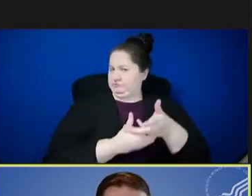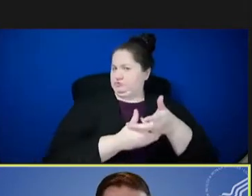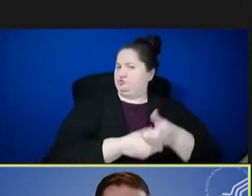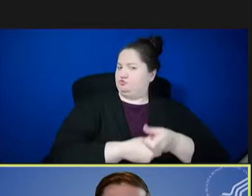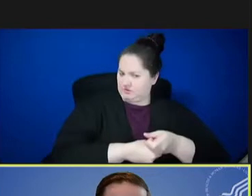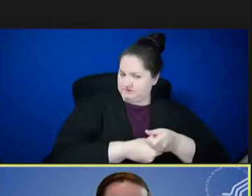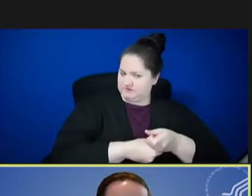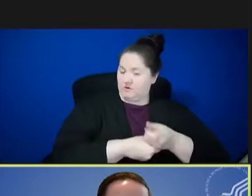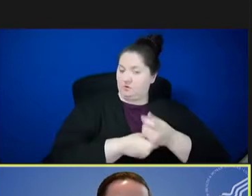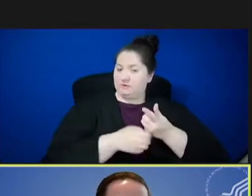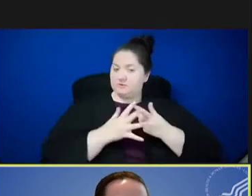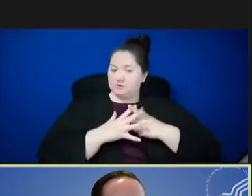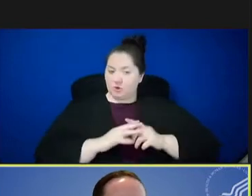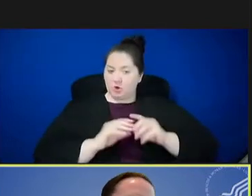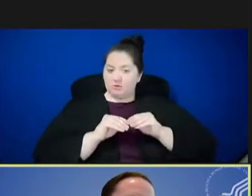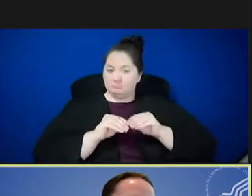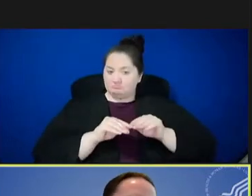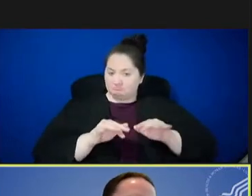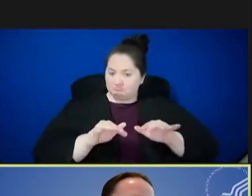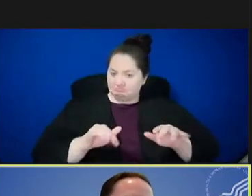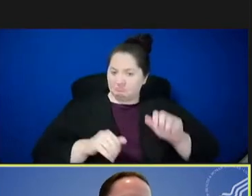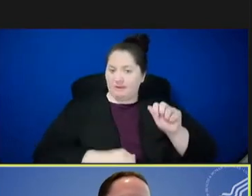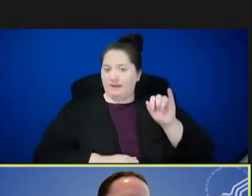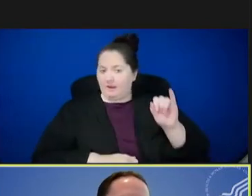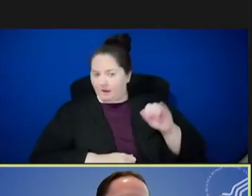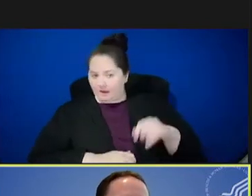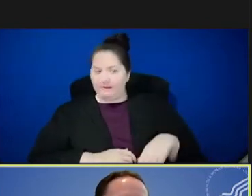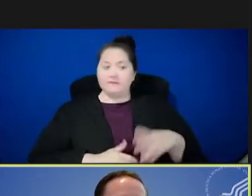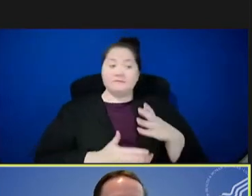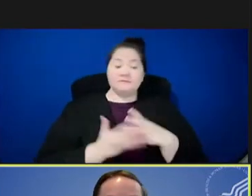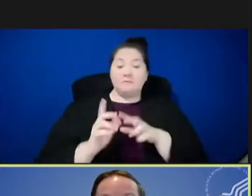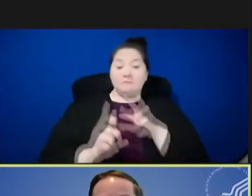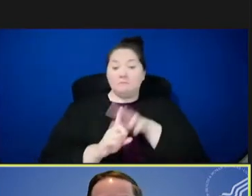intelligence, and then talk about some of our applications, some areas that we are exploring